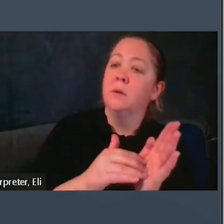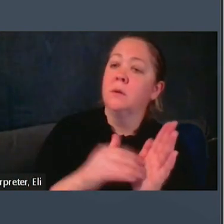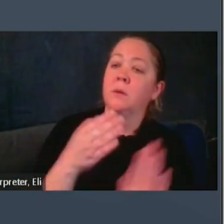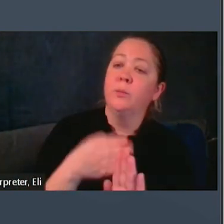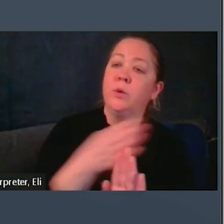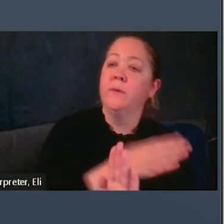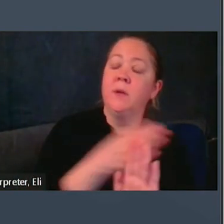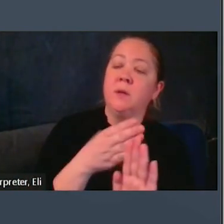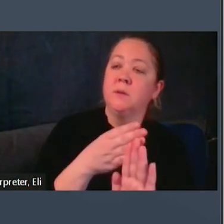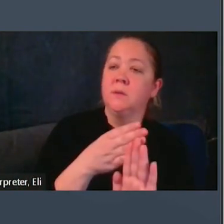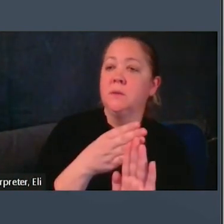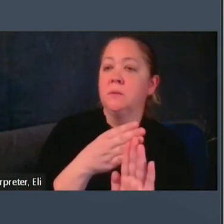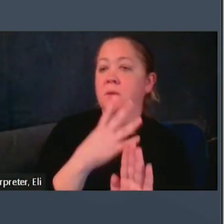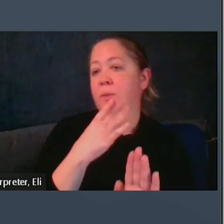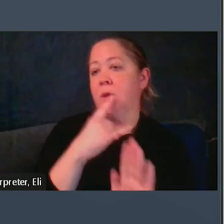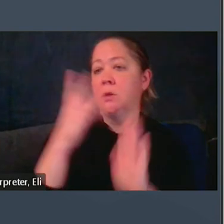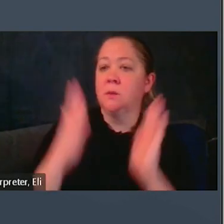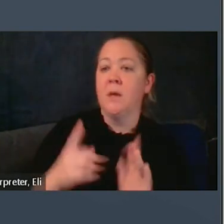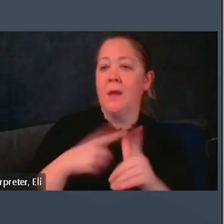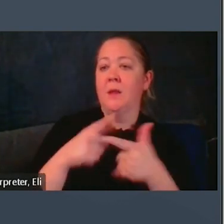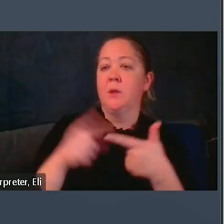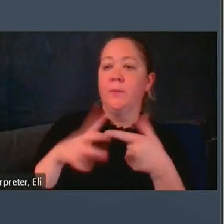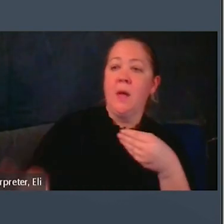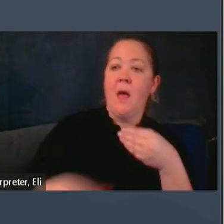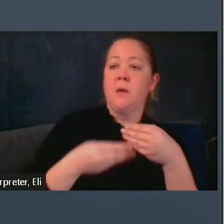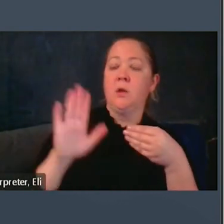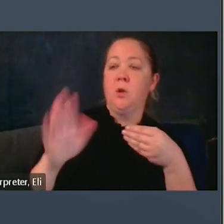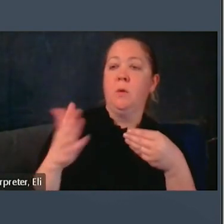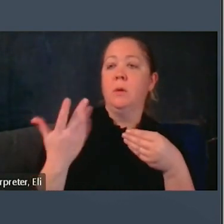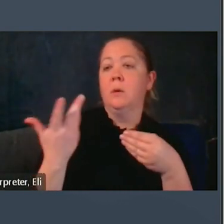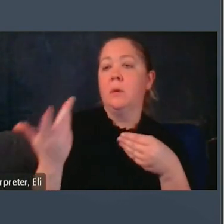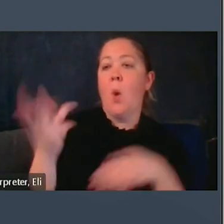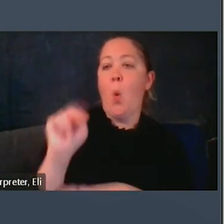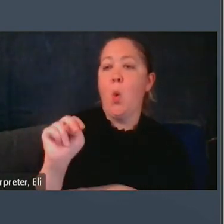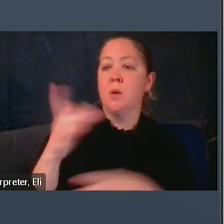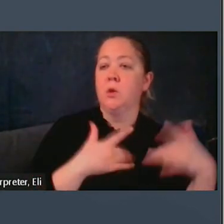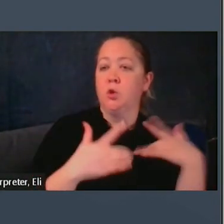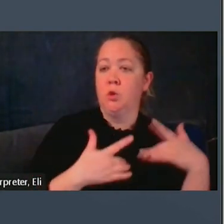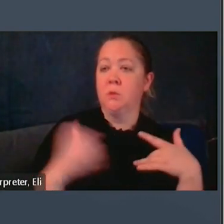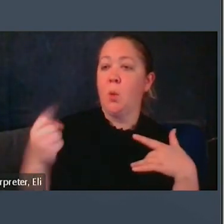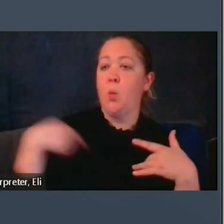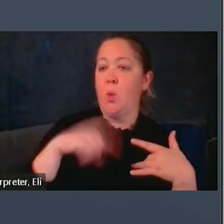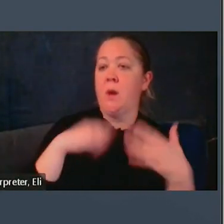and then you may be adding your own additional concerns. So I appreciate that as well. So we're noting all of the above, just so you know. Okay.